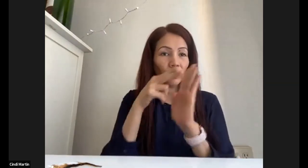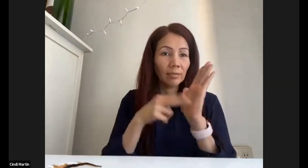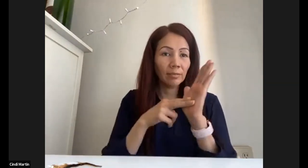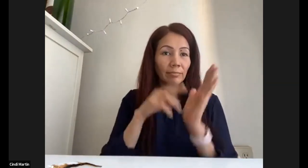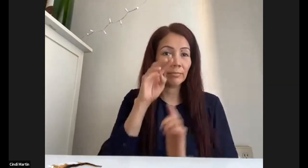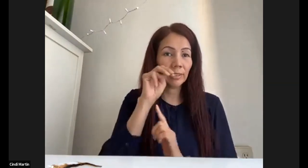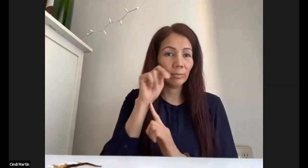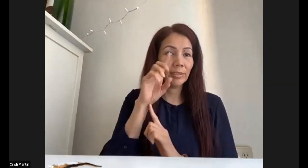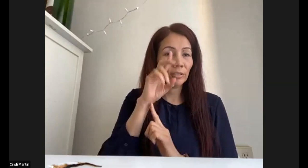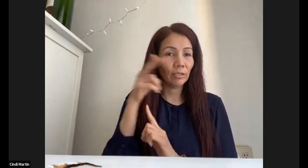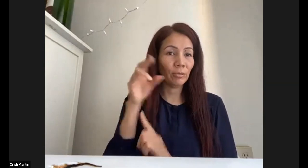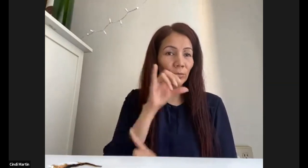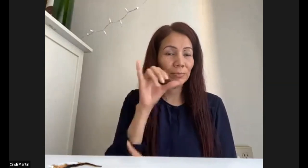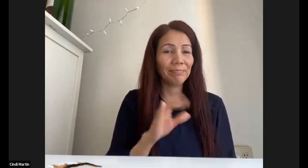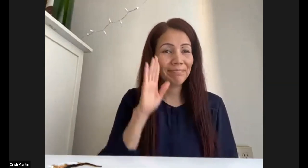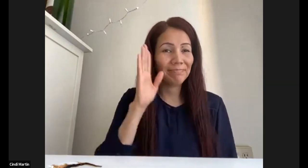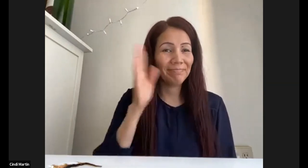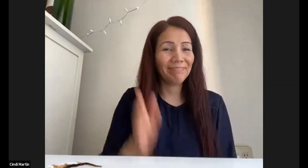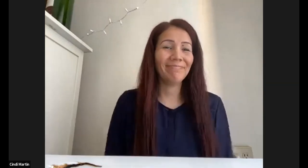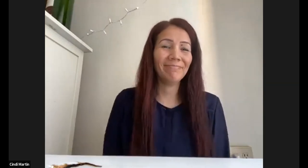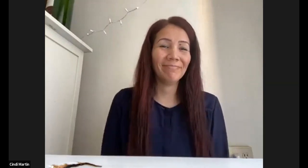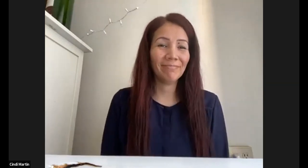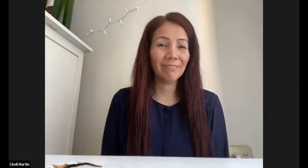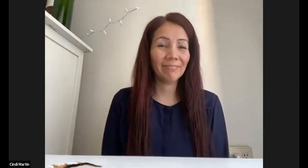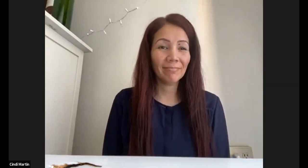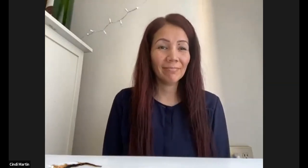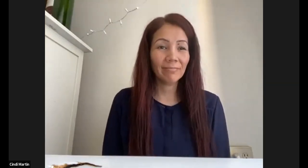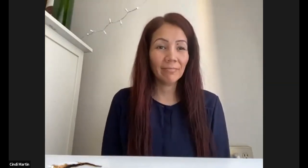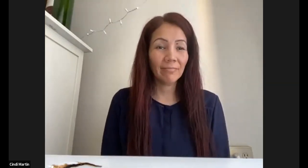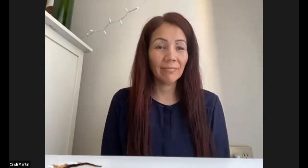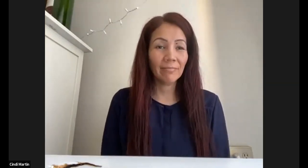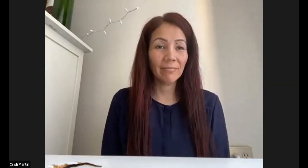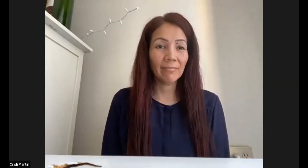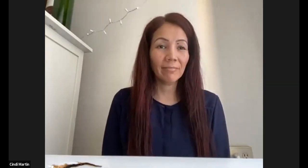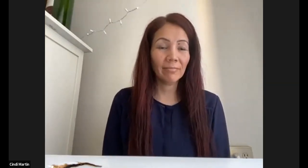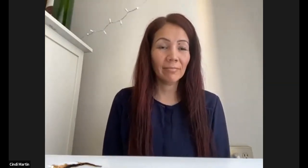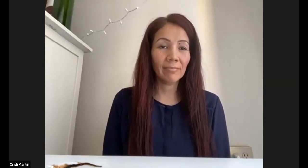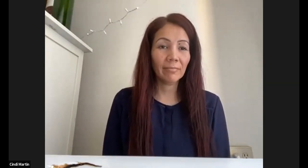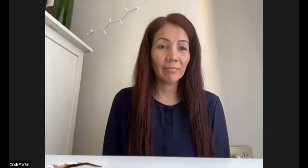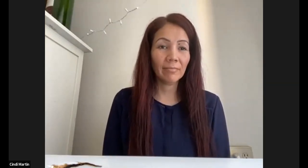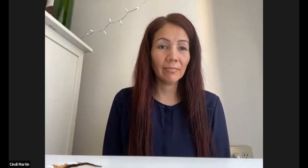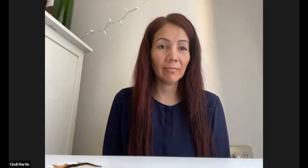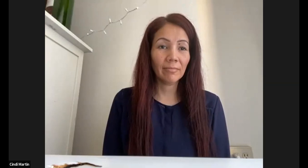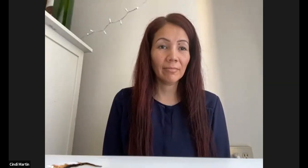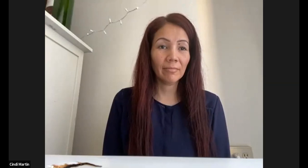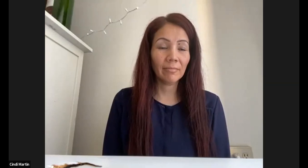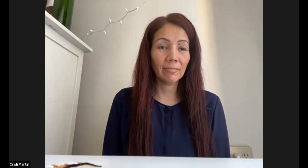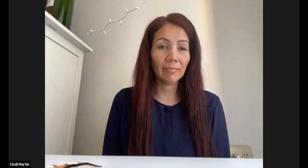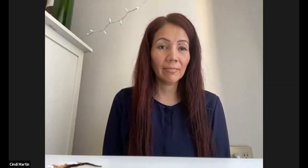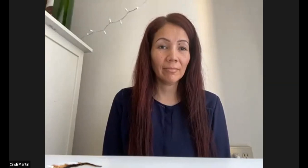Hi, my name is Cindi and I'm a contractor with the